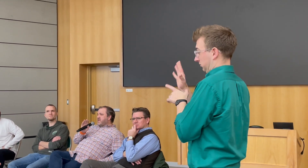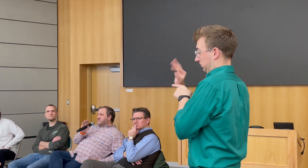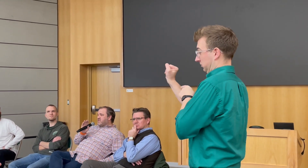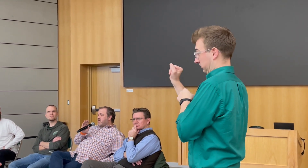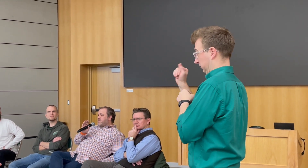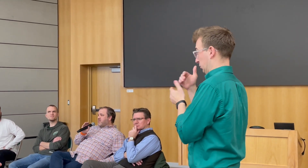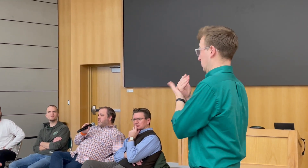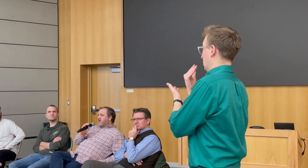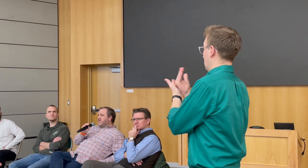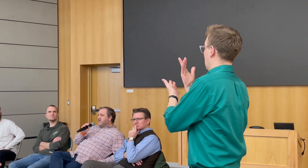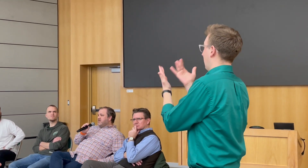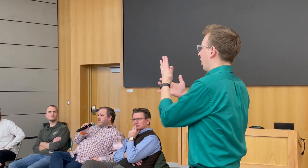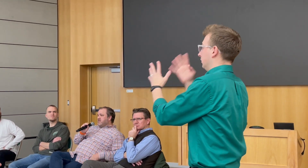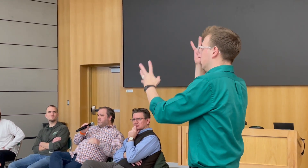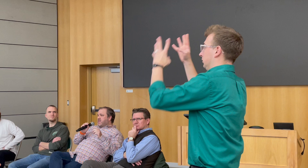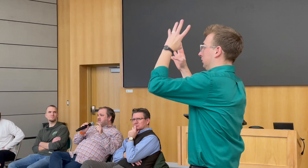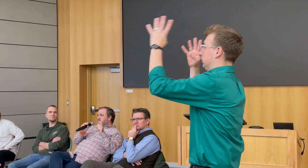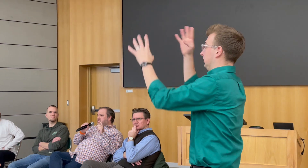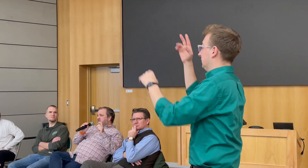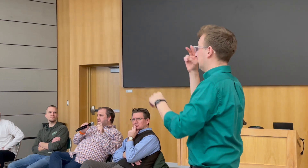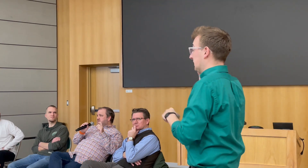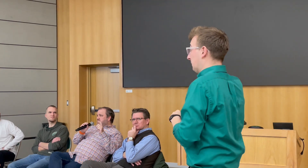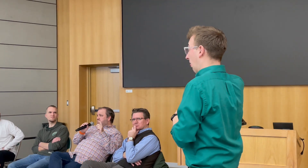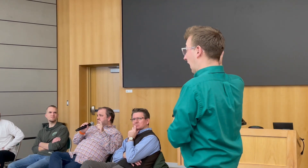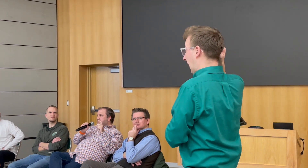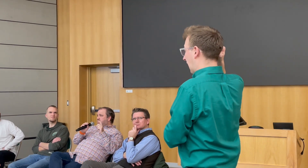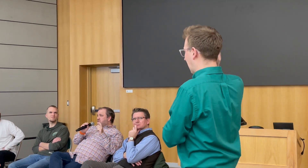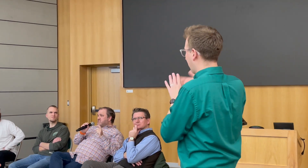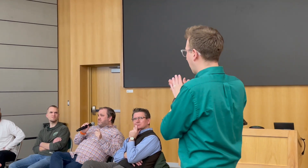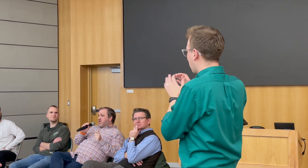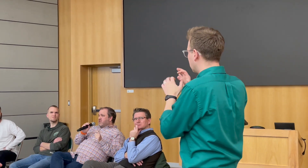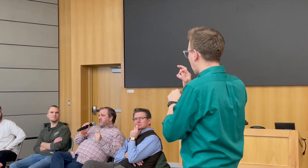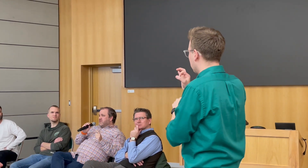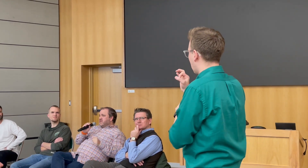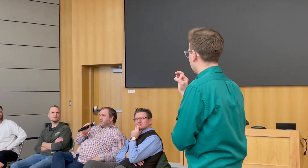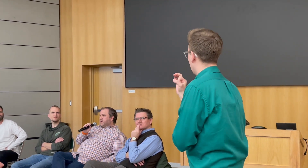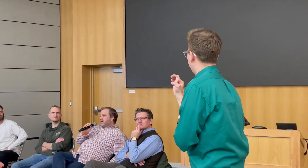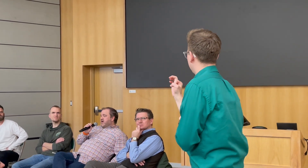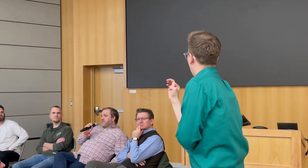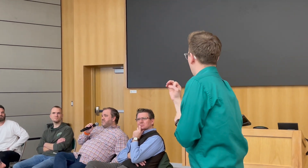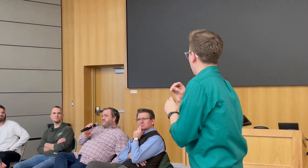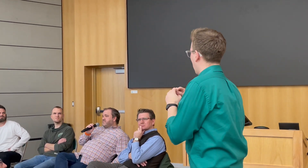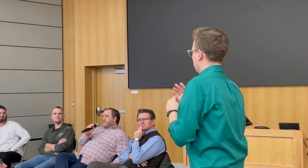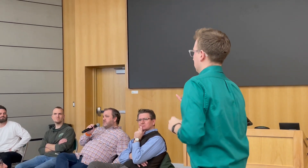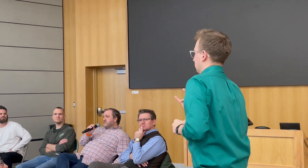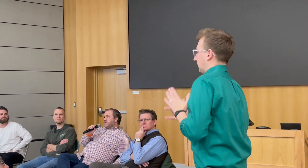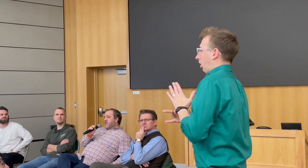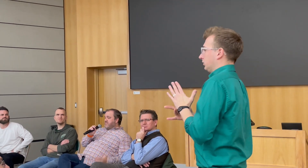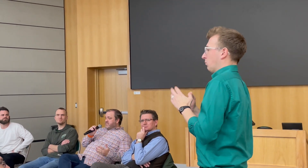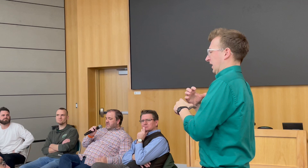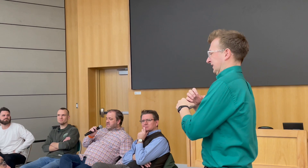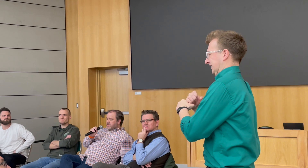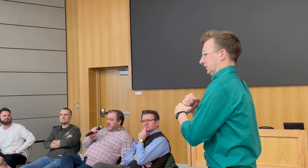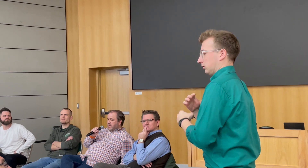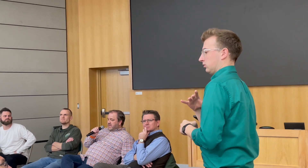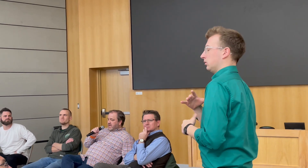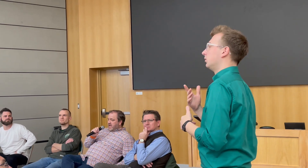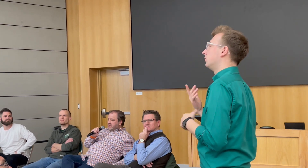things that they're coming up with the implants are becoming smaller and smaller um so yeah uh I